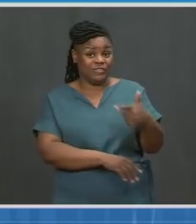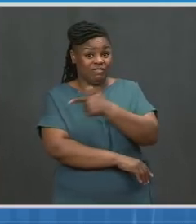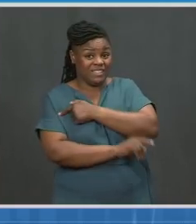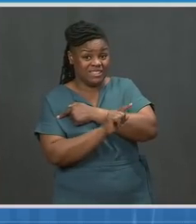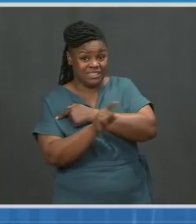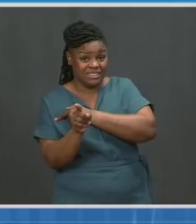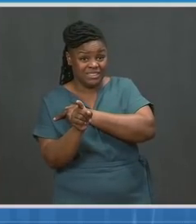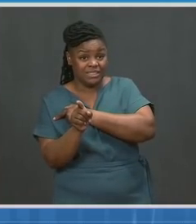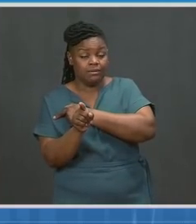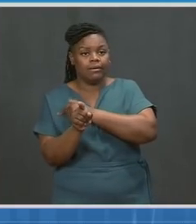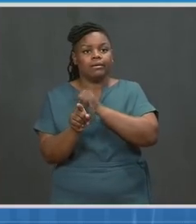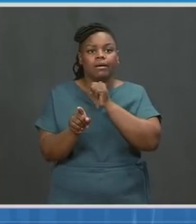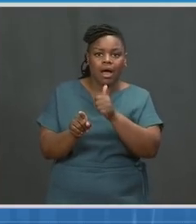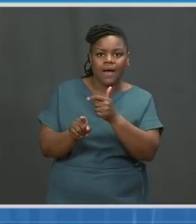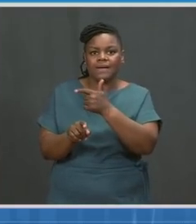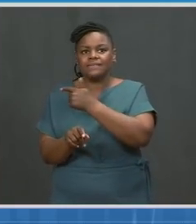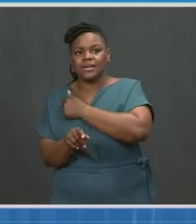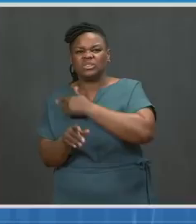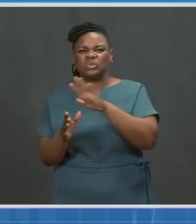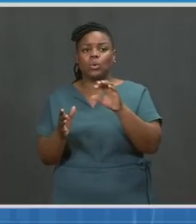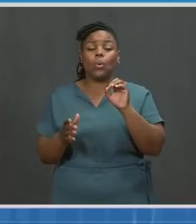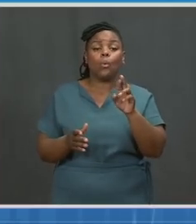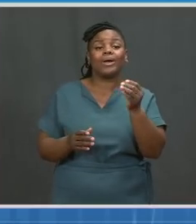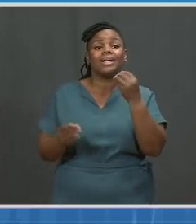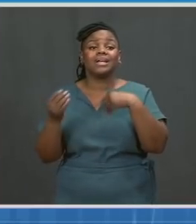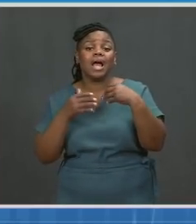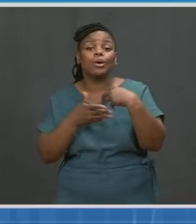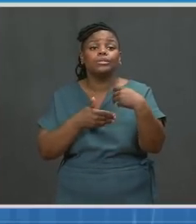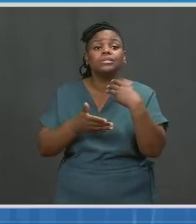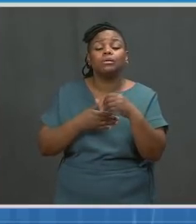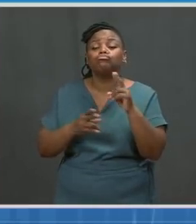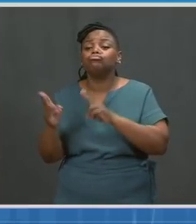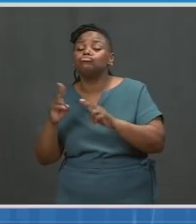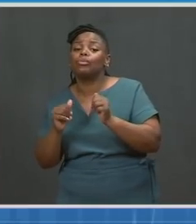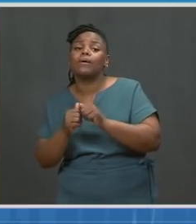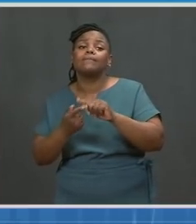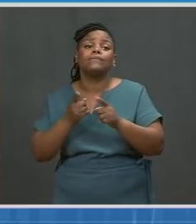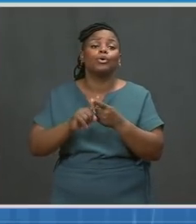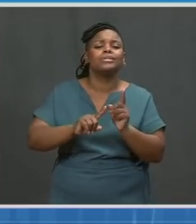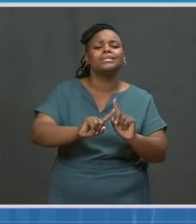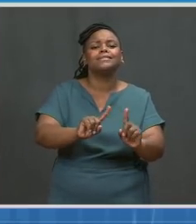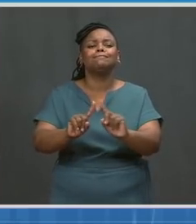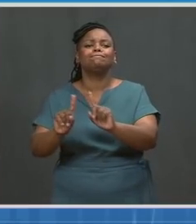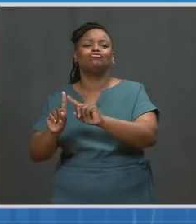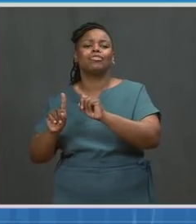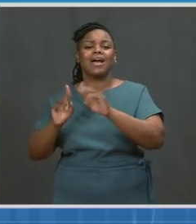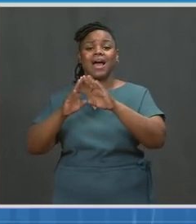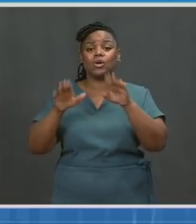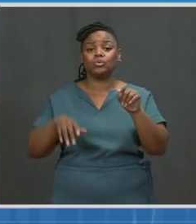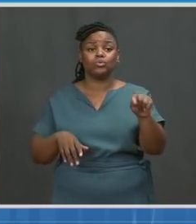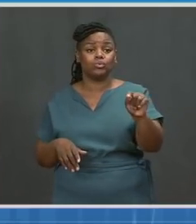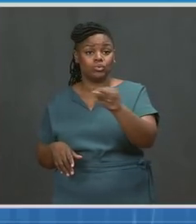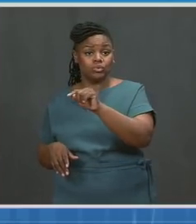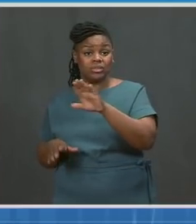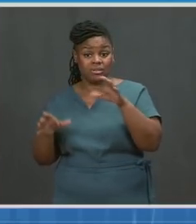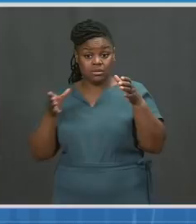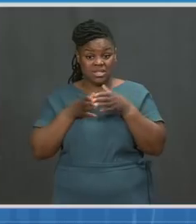or dine at an outdoor restaurant with friends from multiple households, the science shows, if you're vaccinated,